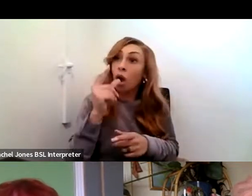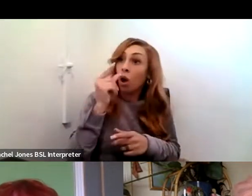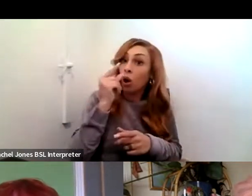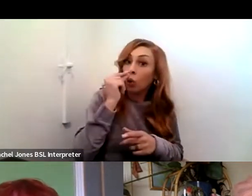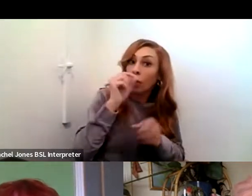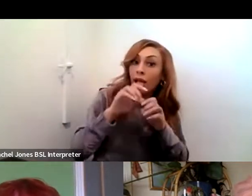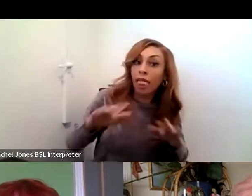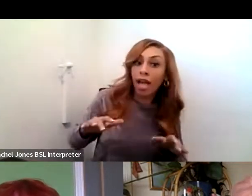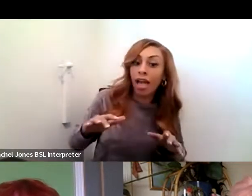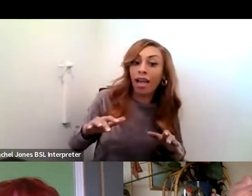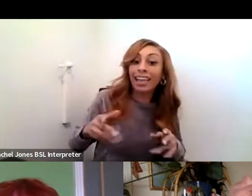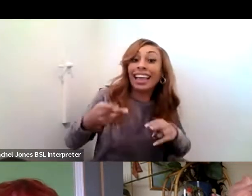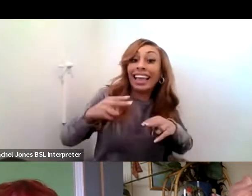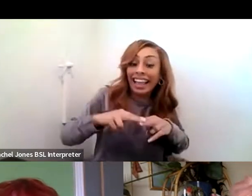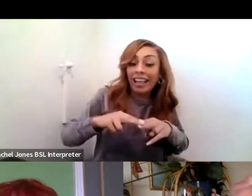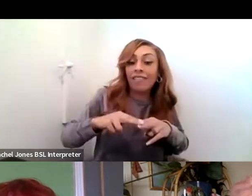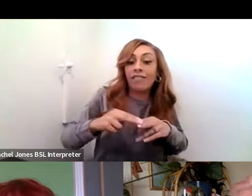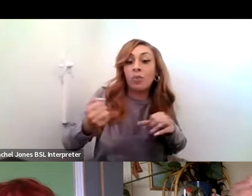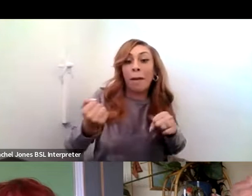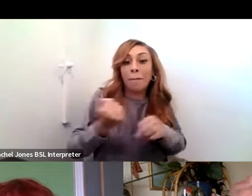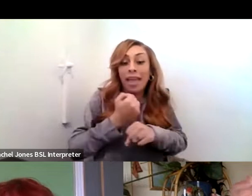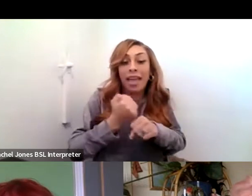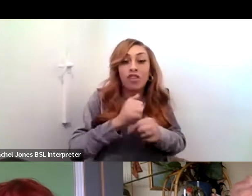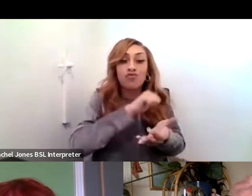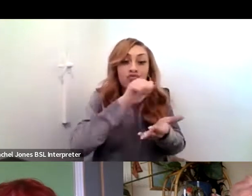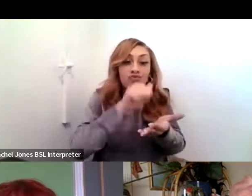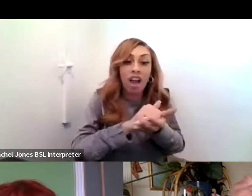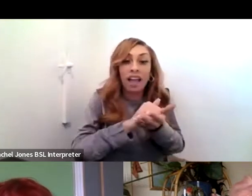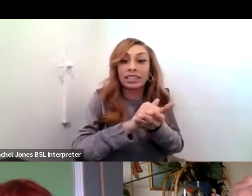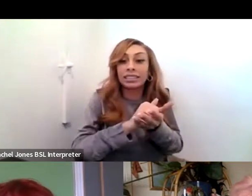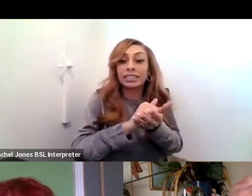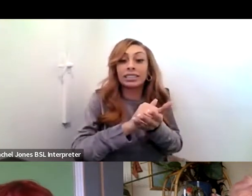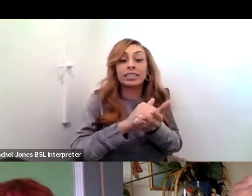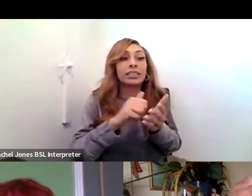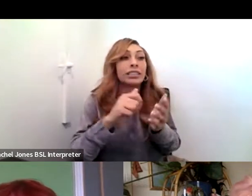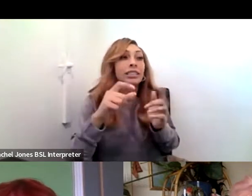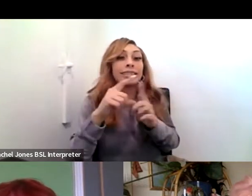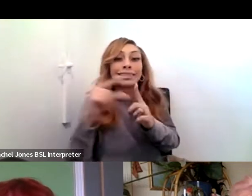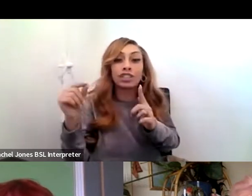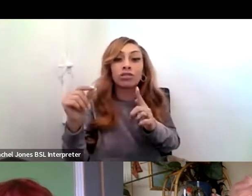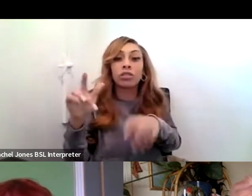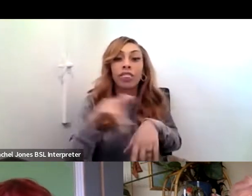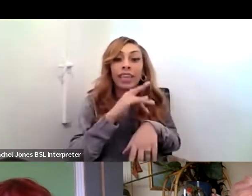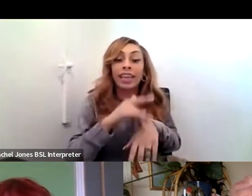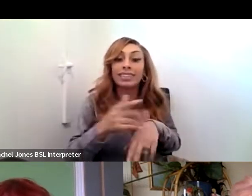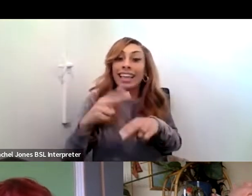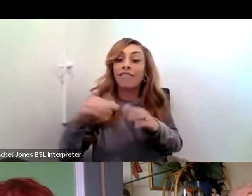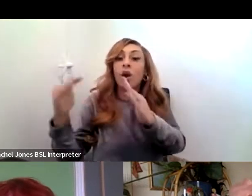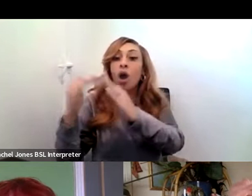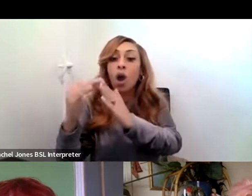if provision was made for people who are confined in their home. As Jamie said, not just because of disabilities